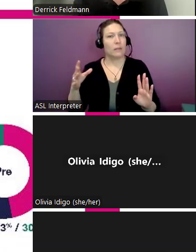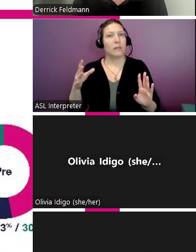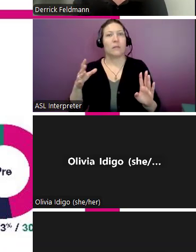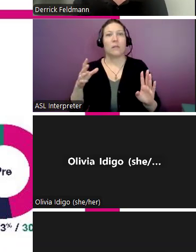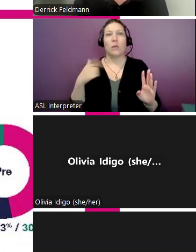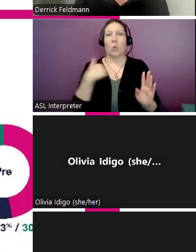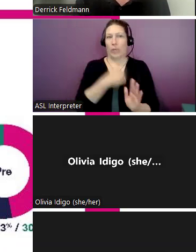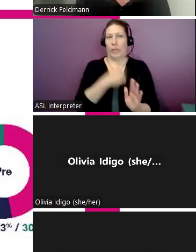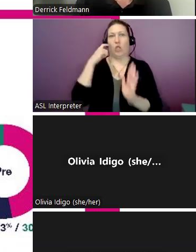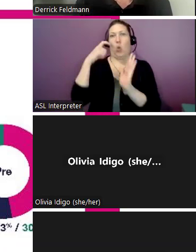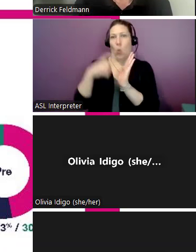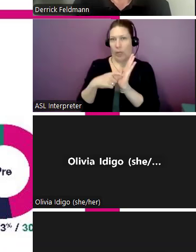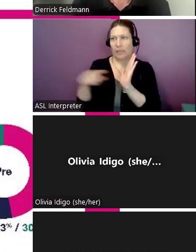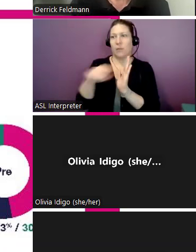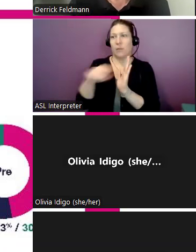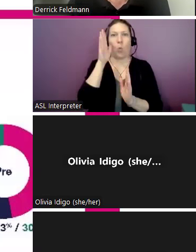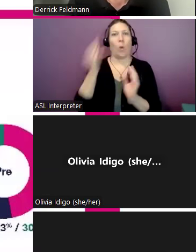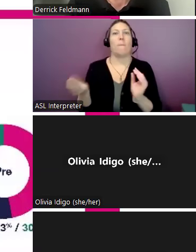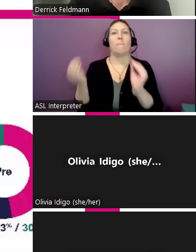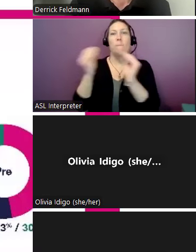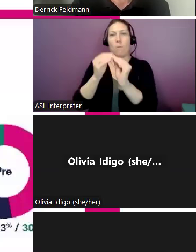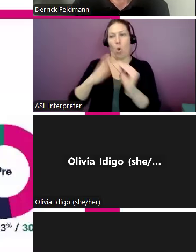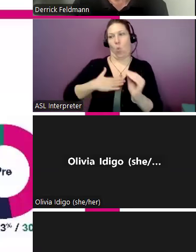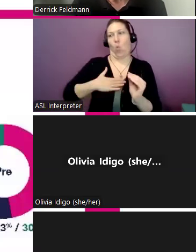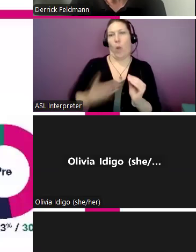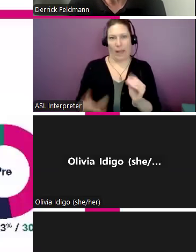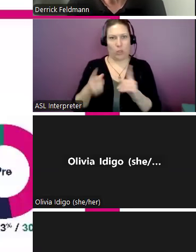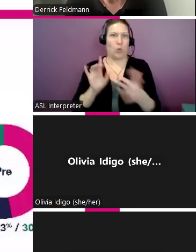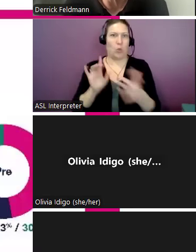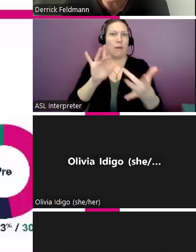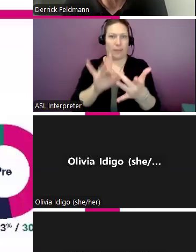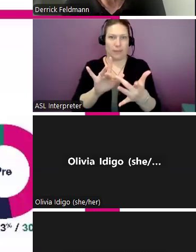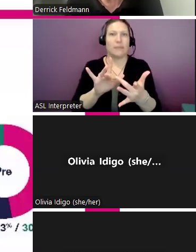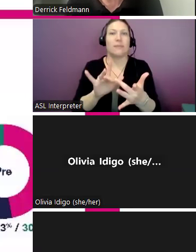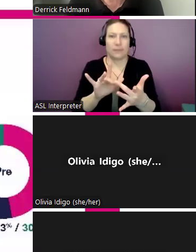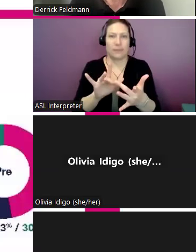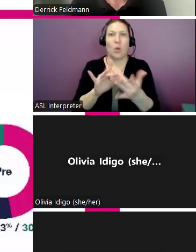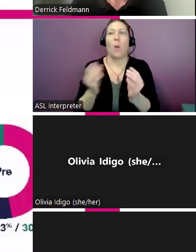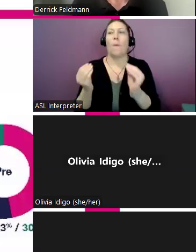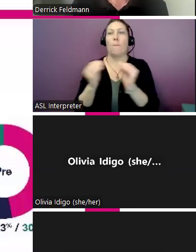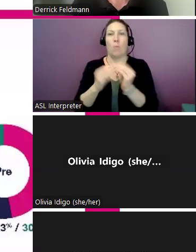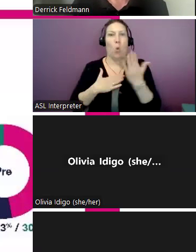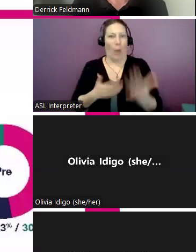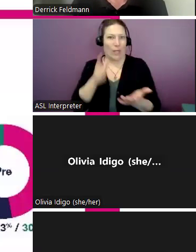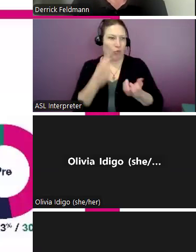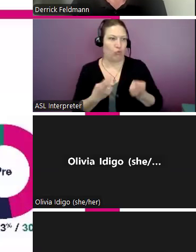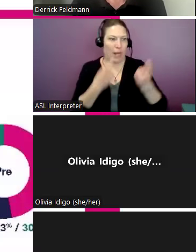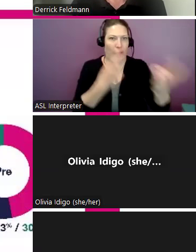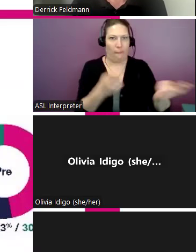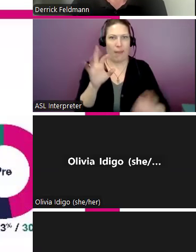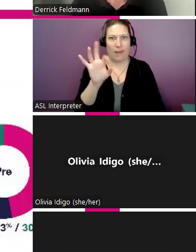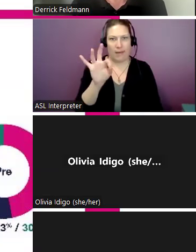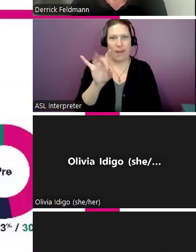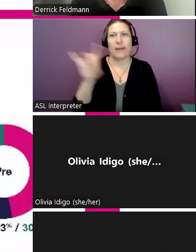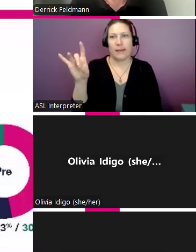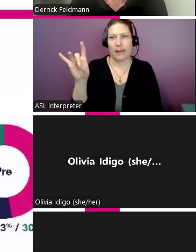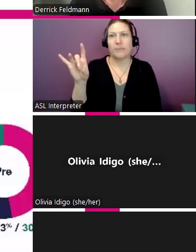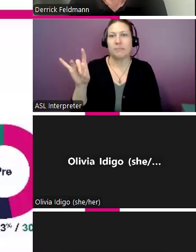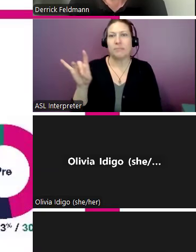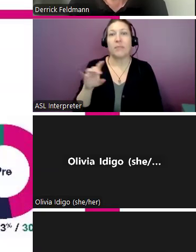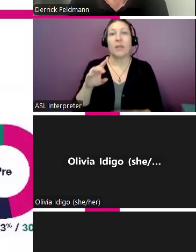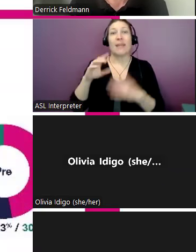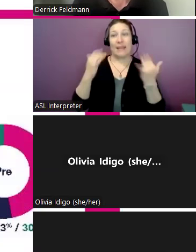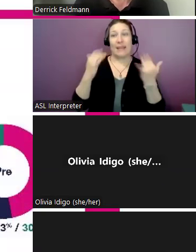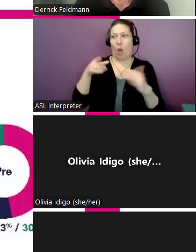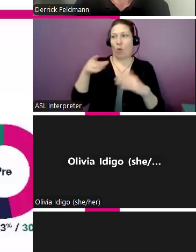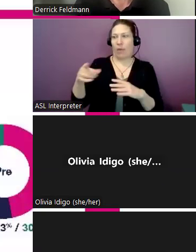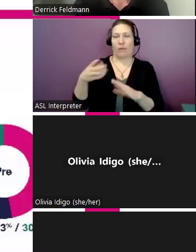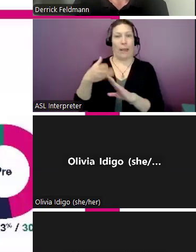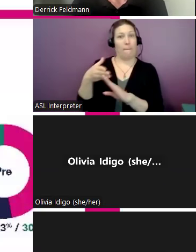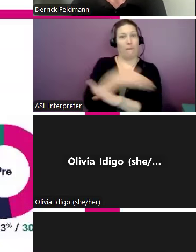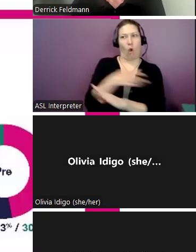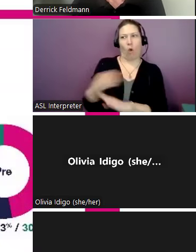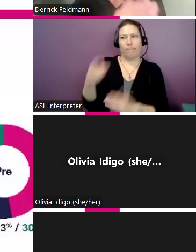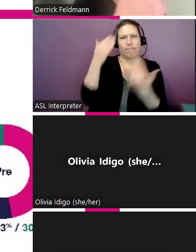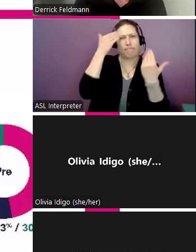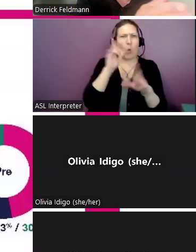We saw increases of nearly 20% in likelihood to use 988 after they had a chance to understand what it was and the offerings.